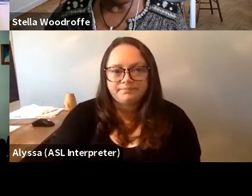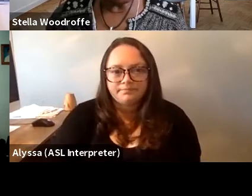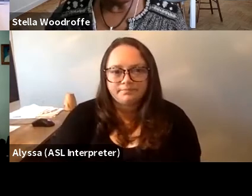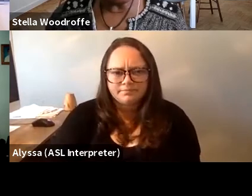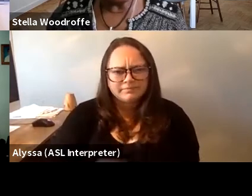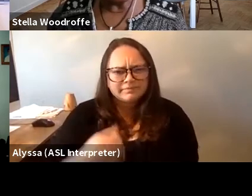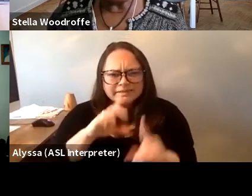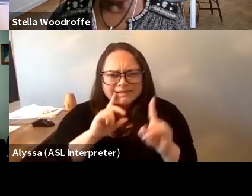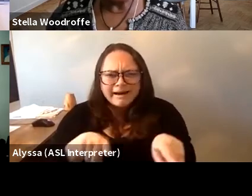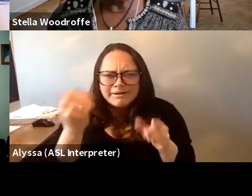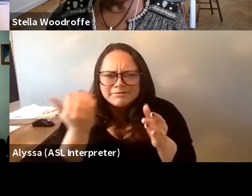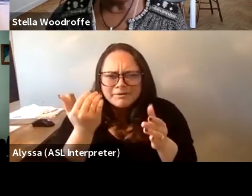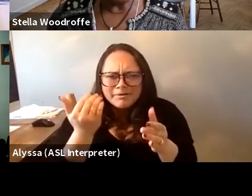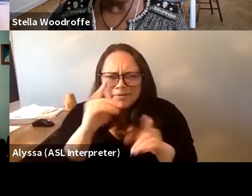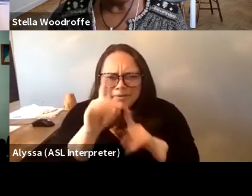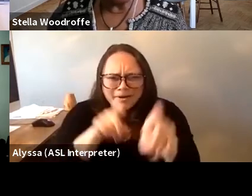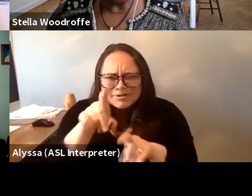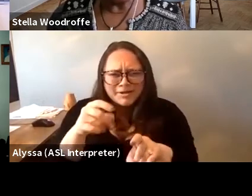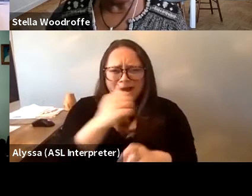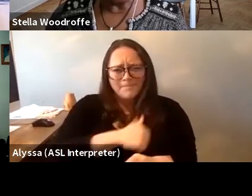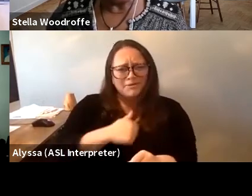question, I'm sorry, sometimes I go off on my soapbox,